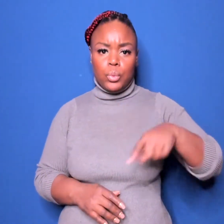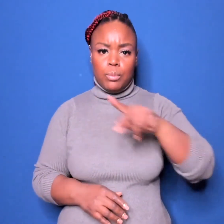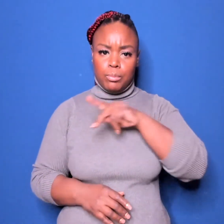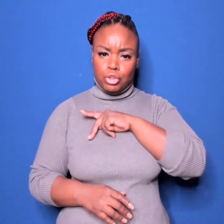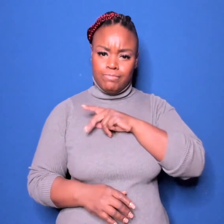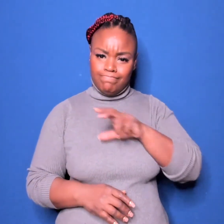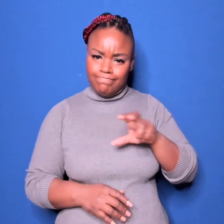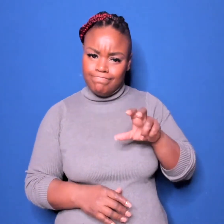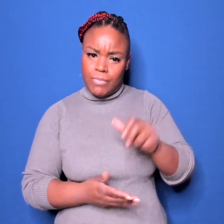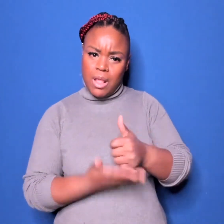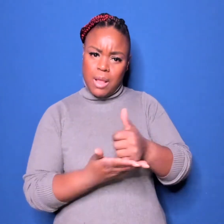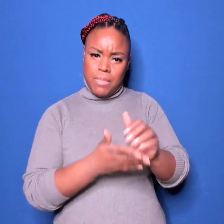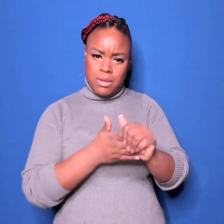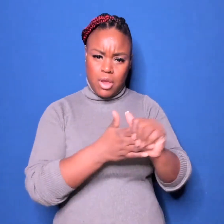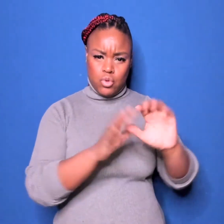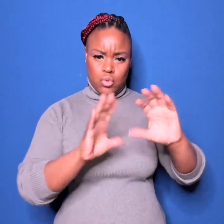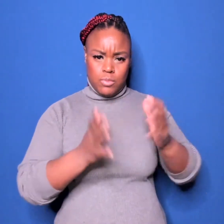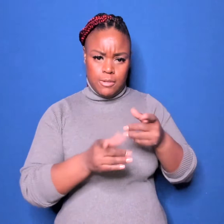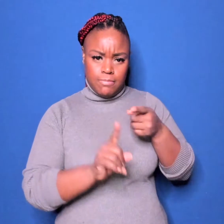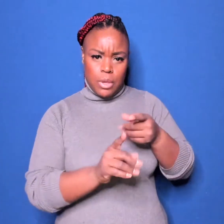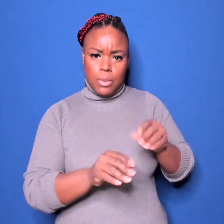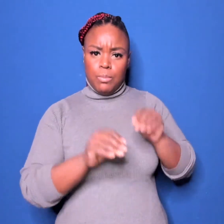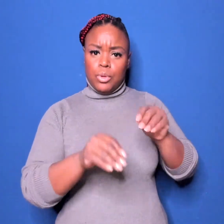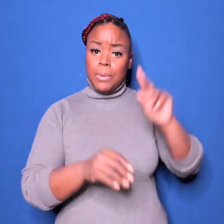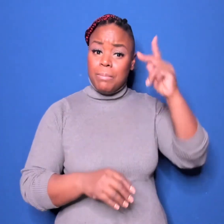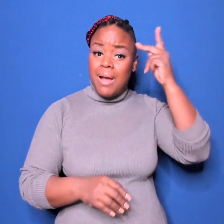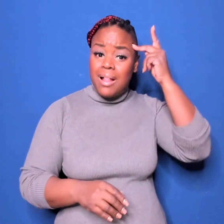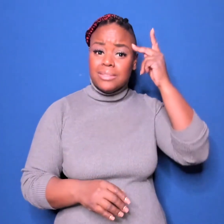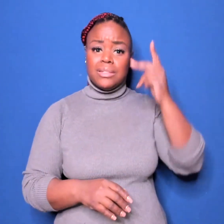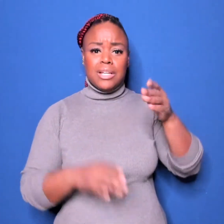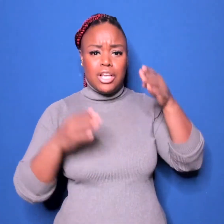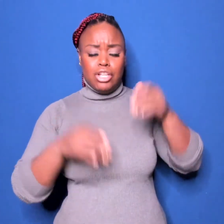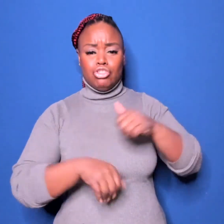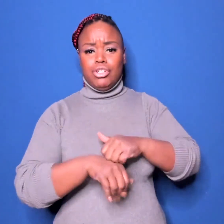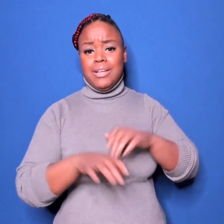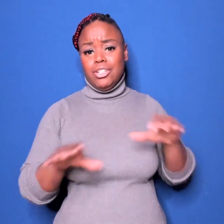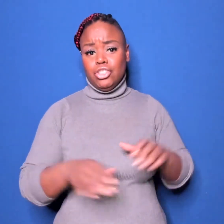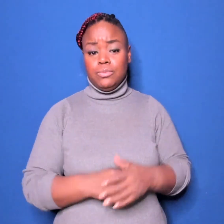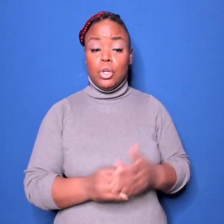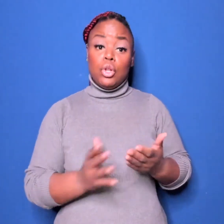and whose personal investment helped guide the group toward putting our politics into concrete action.